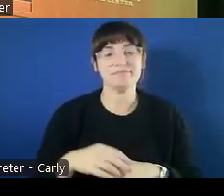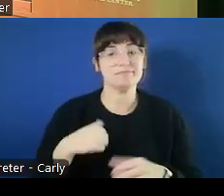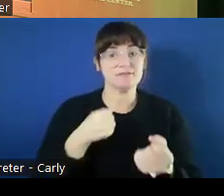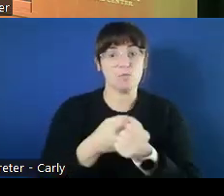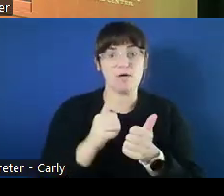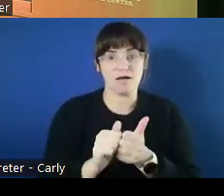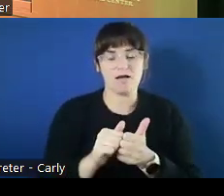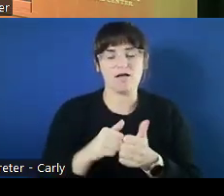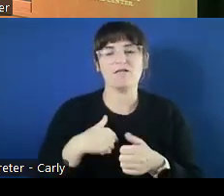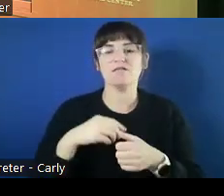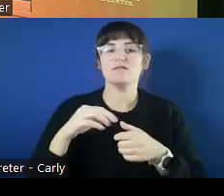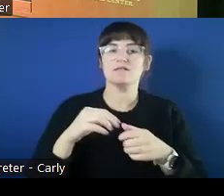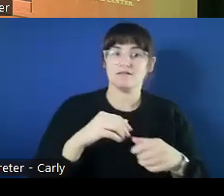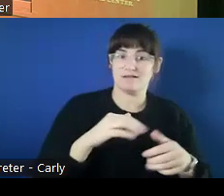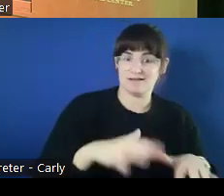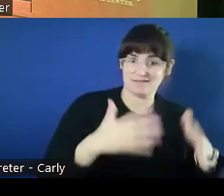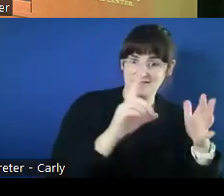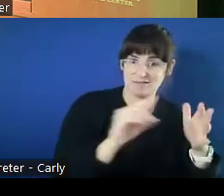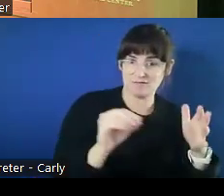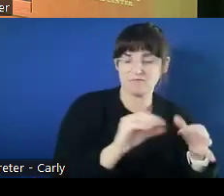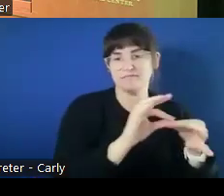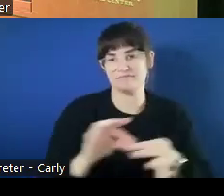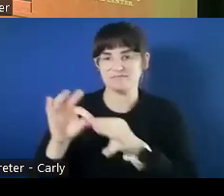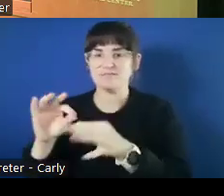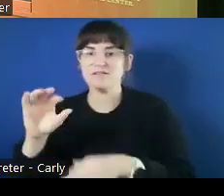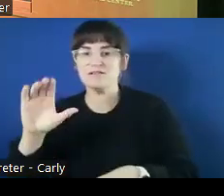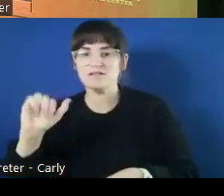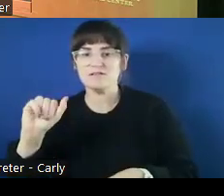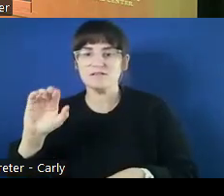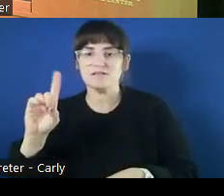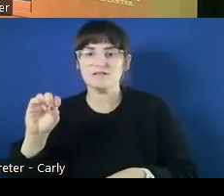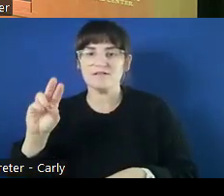between anxiety disorders and cardiovascular outcomes if we think about anxiety disorders